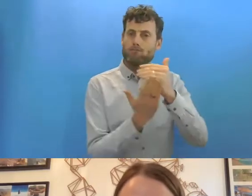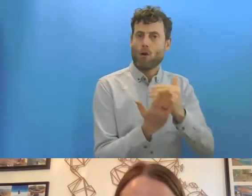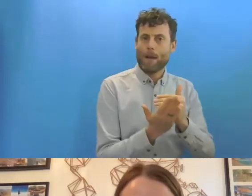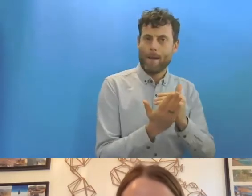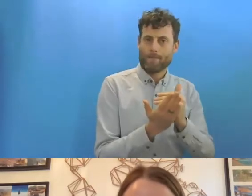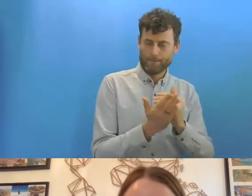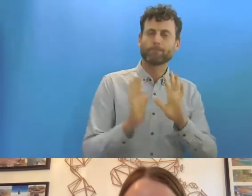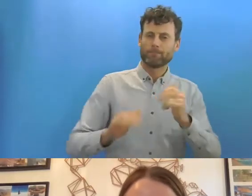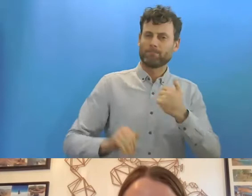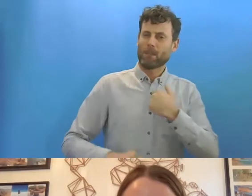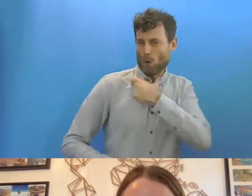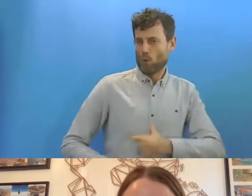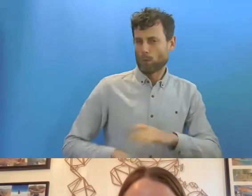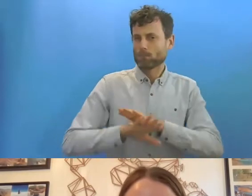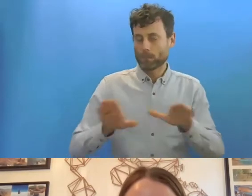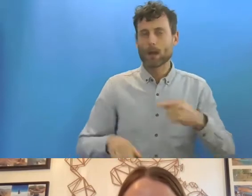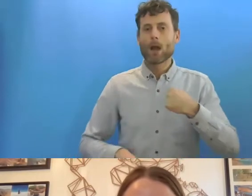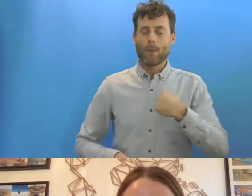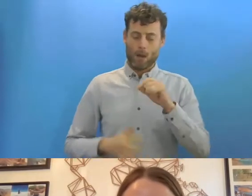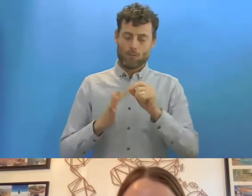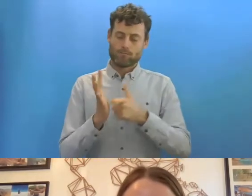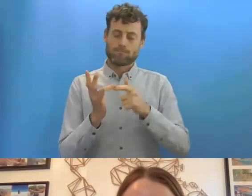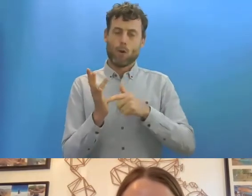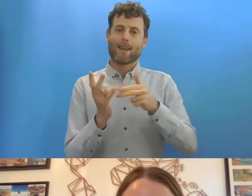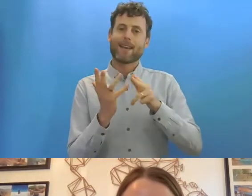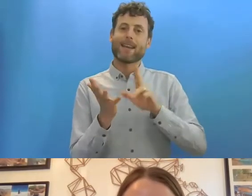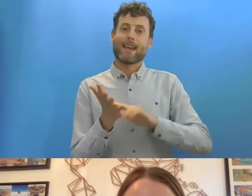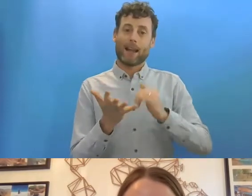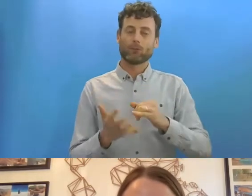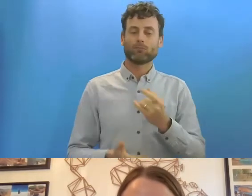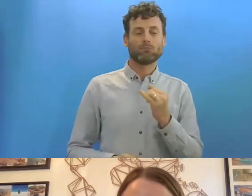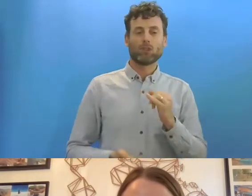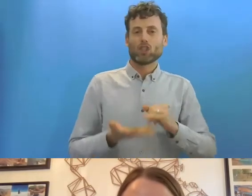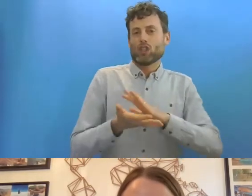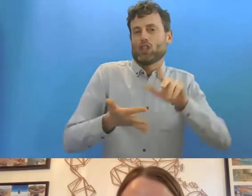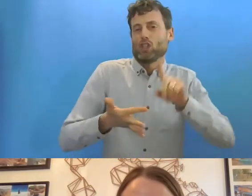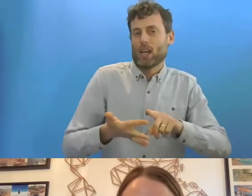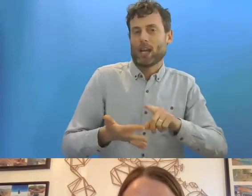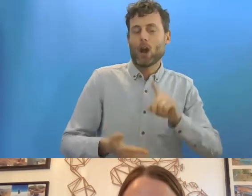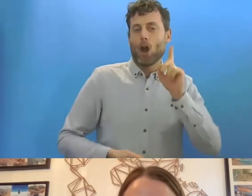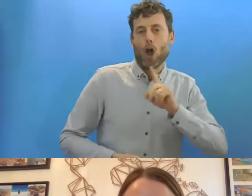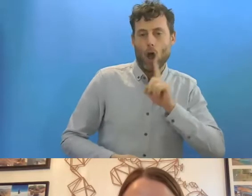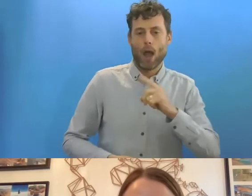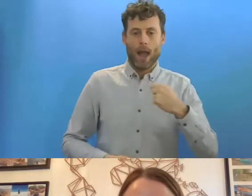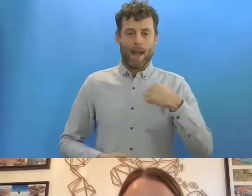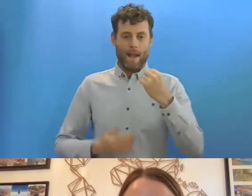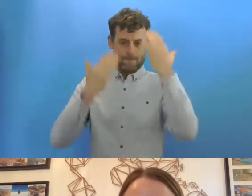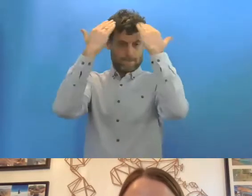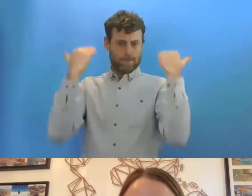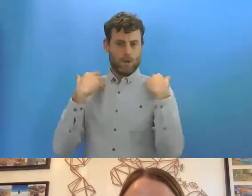Hi, I'm Sarah Tarry, in short I am a creative producer and programmer at Southbank Centre which is probably easier to say, my pronouns are she/her, I've got shoulder length